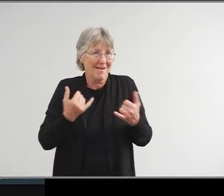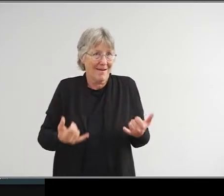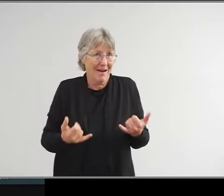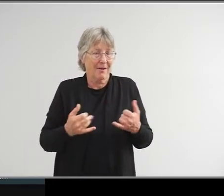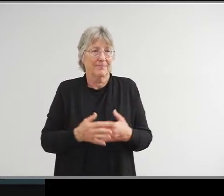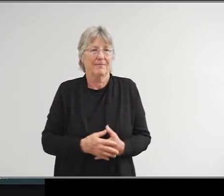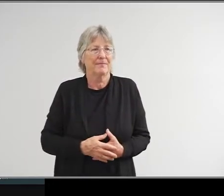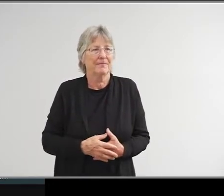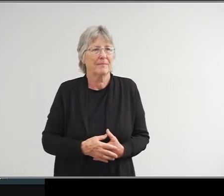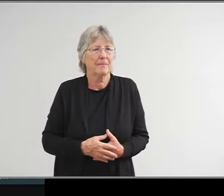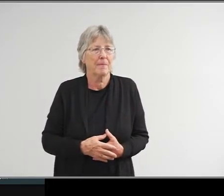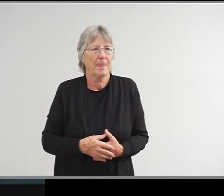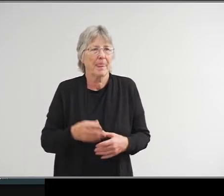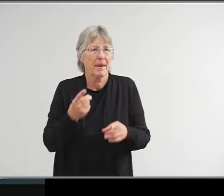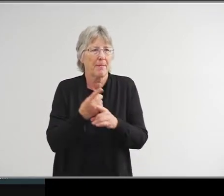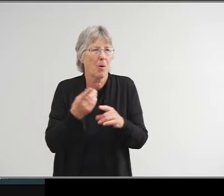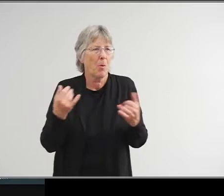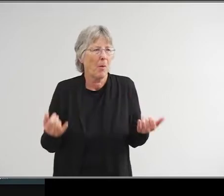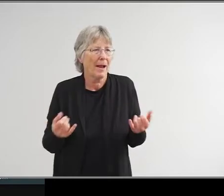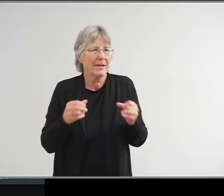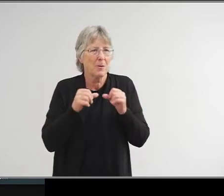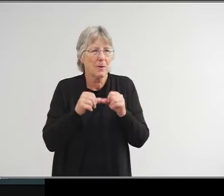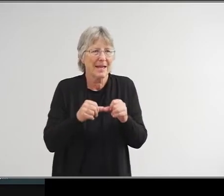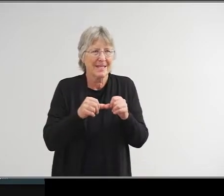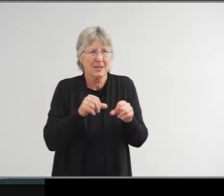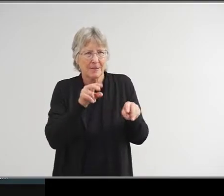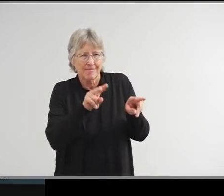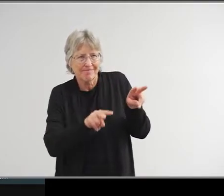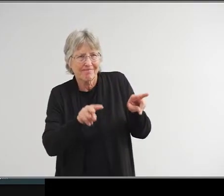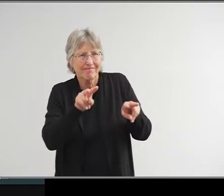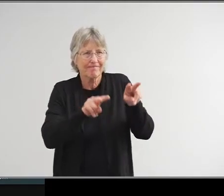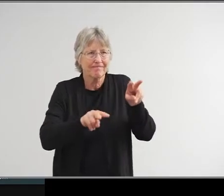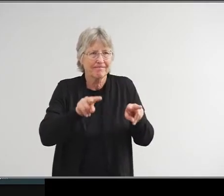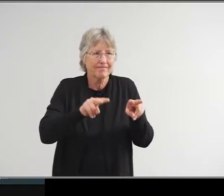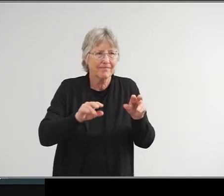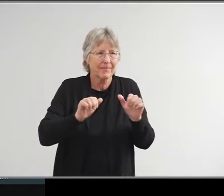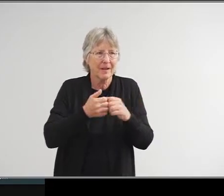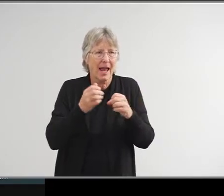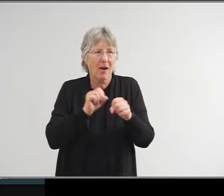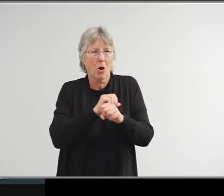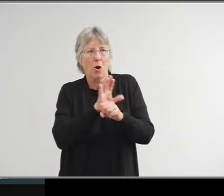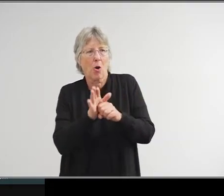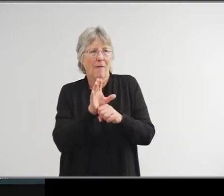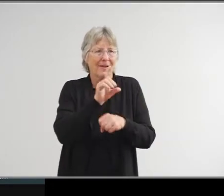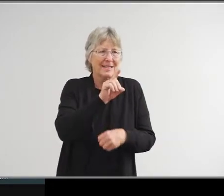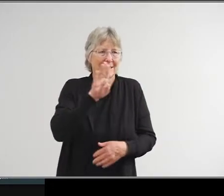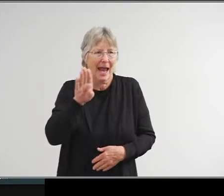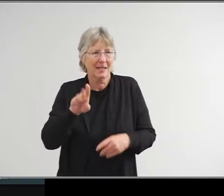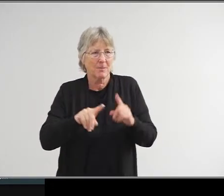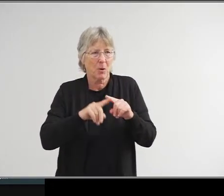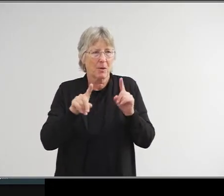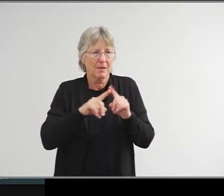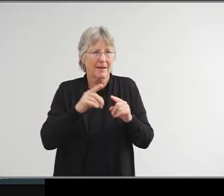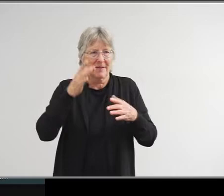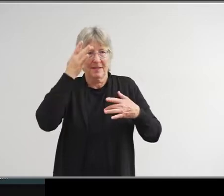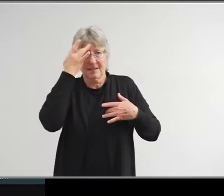But right now, we are continuing to monitor via the COVID dashboard and the cases that are coming in.